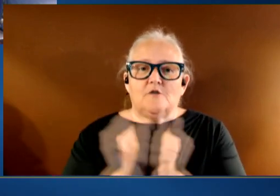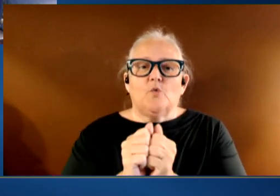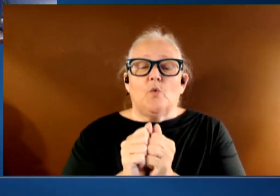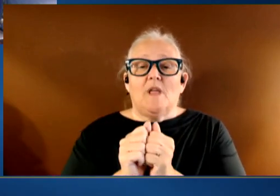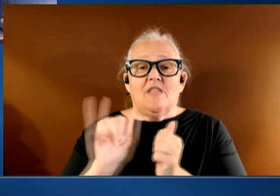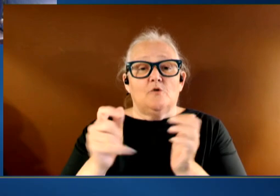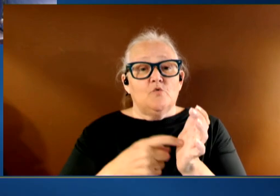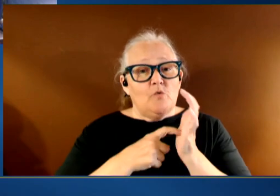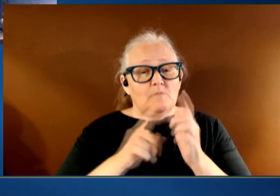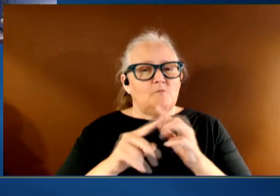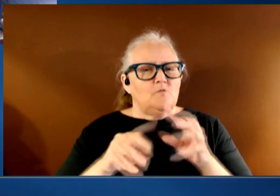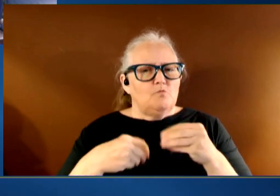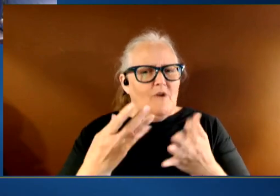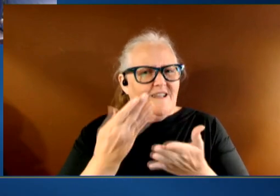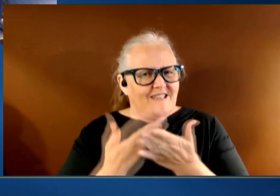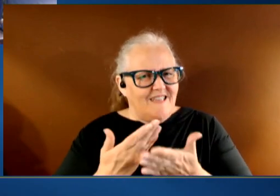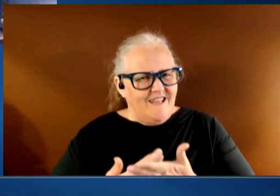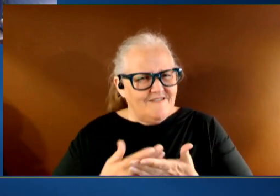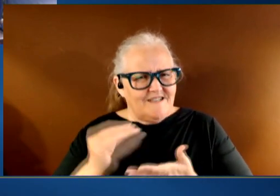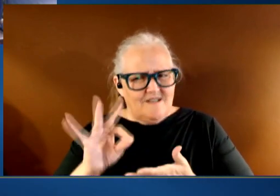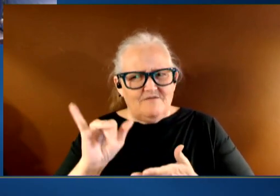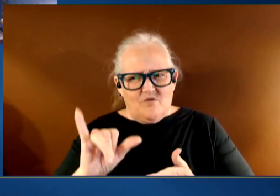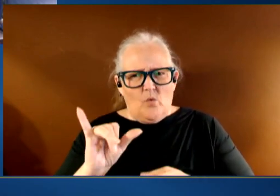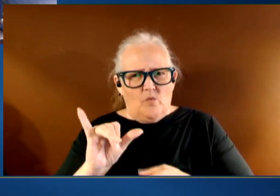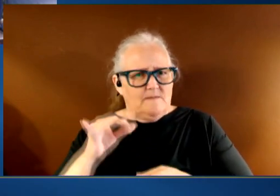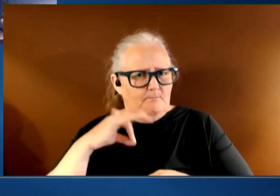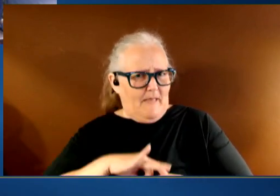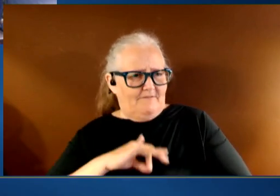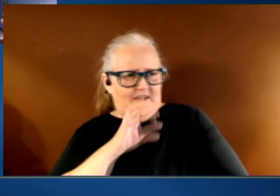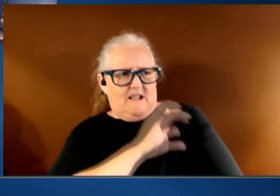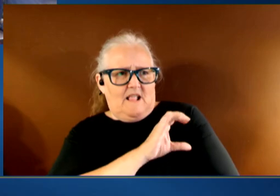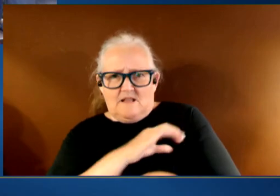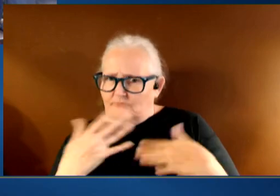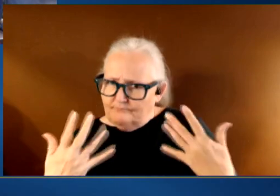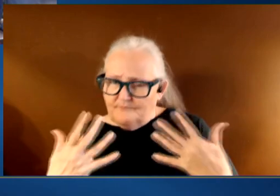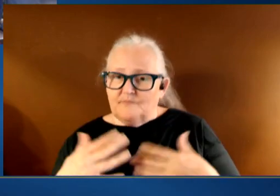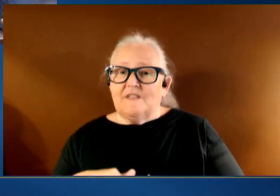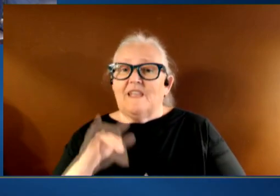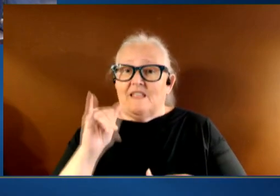evidence of clinical benefit. This drug binds to sickle hemoglobin and decreases